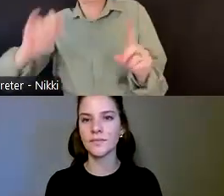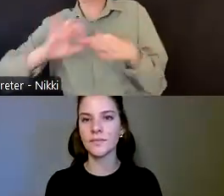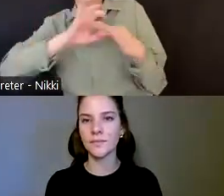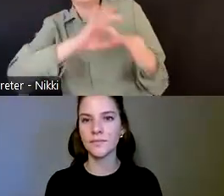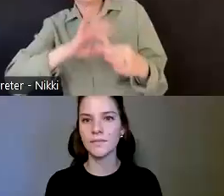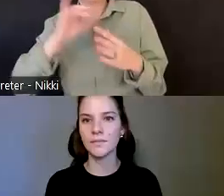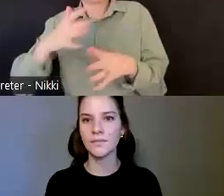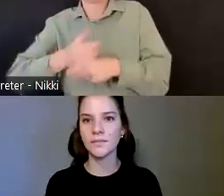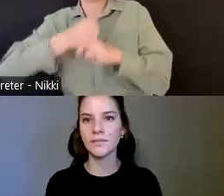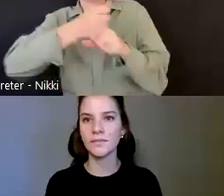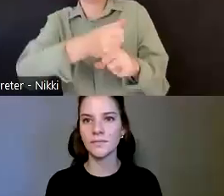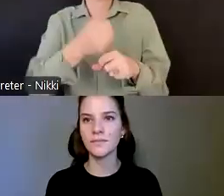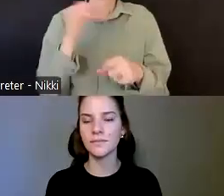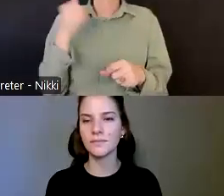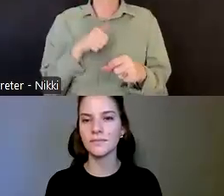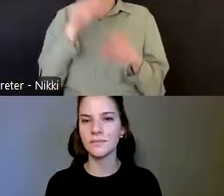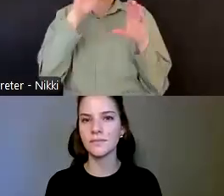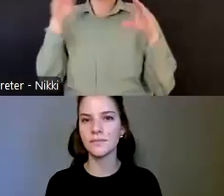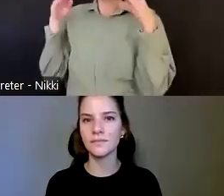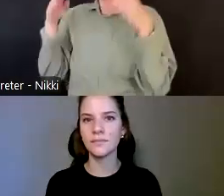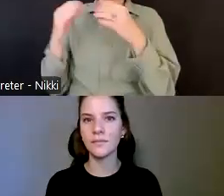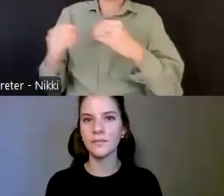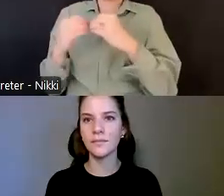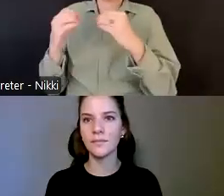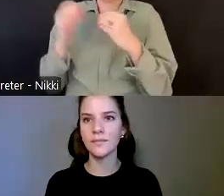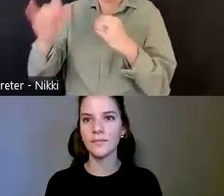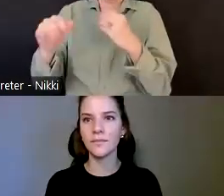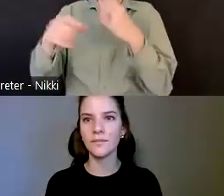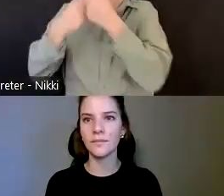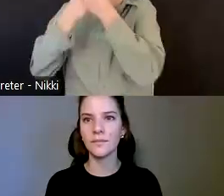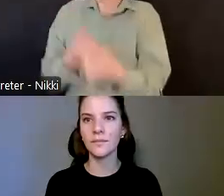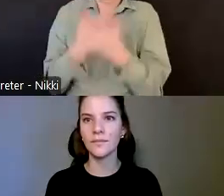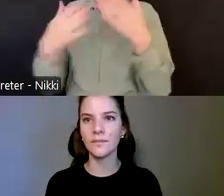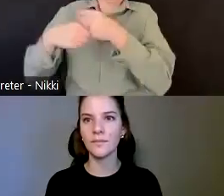to a greater degree, our communities, health care system around that, I think we're all going to be